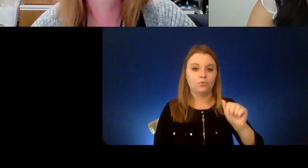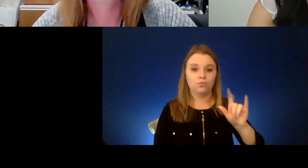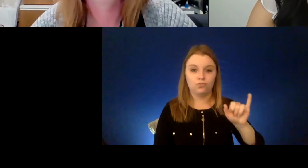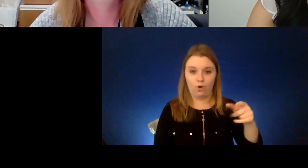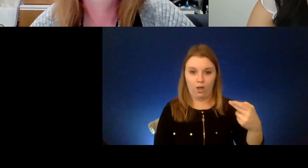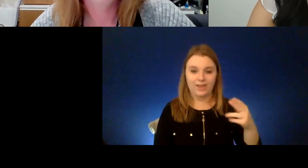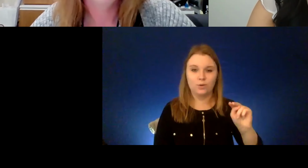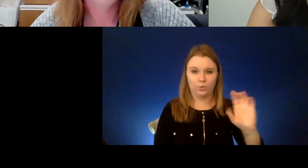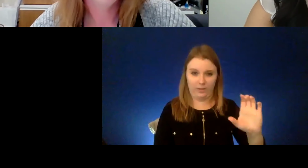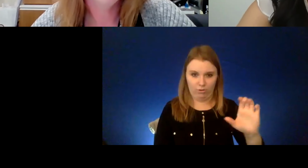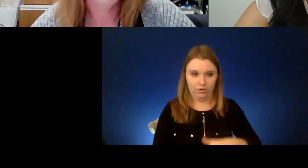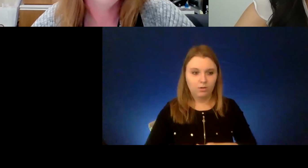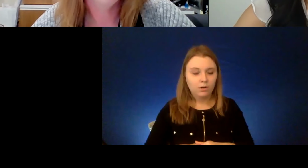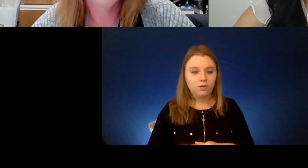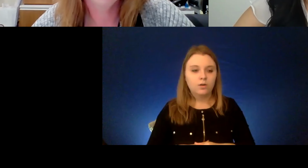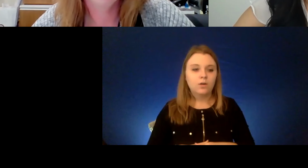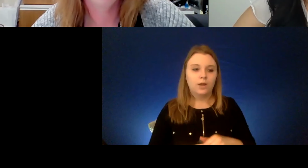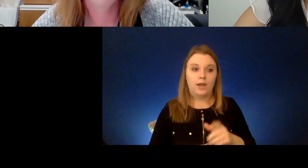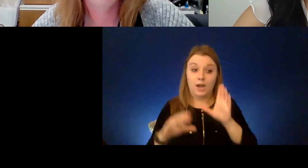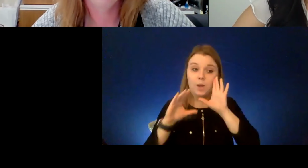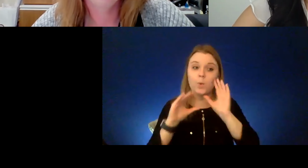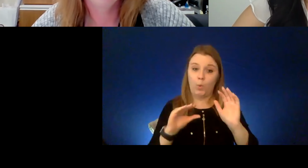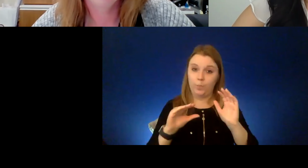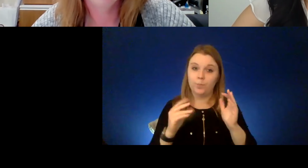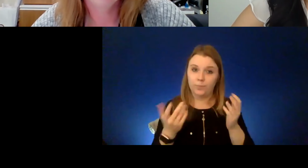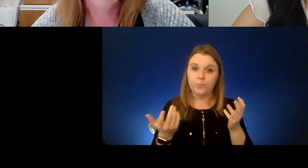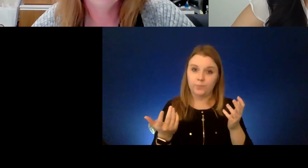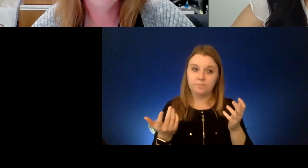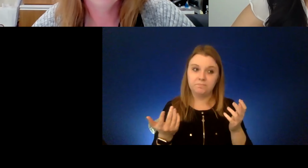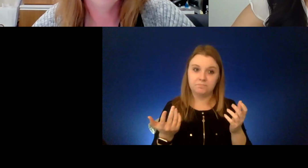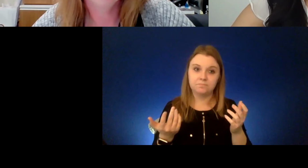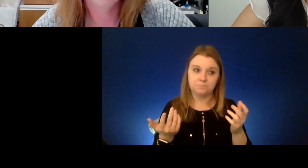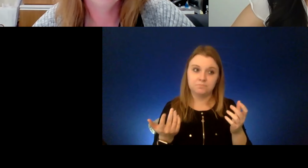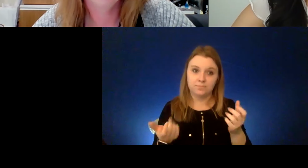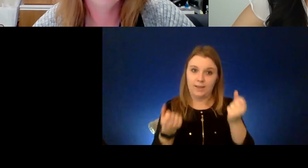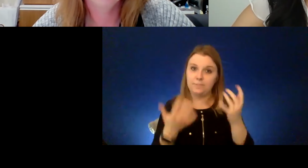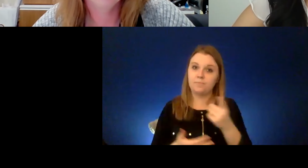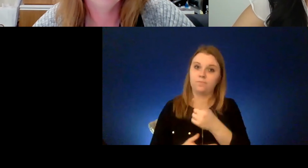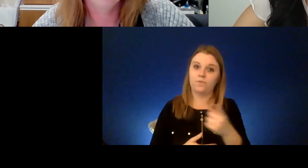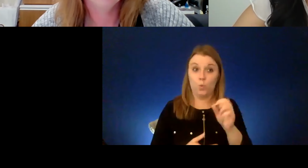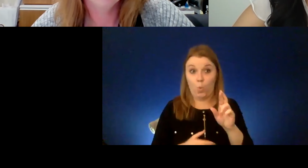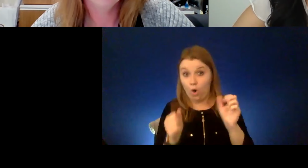and really hope that a lot of you or all of you will be there.